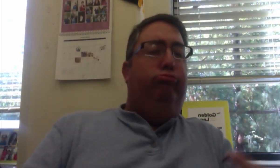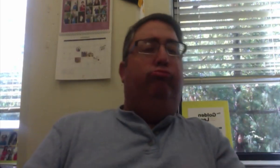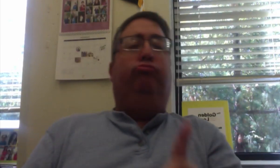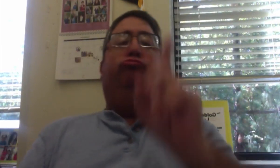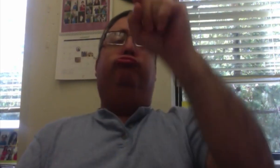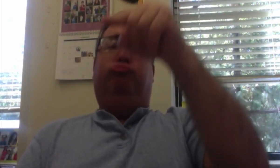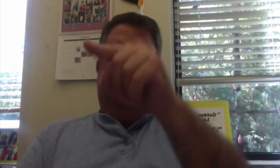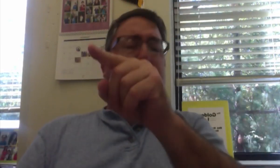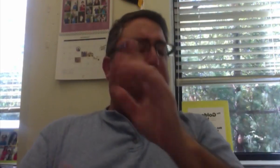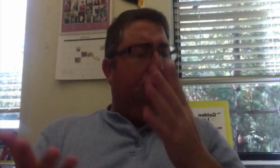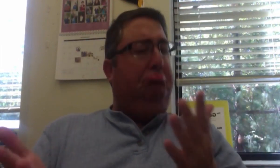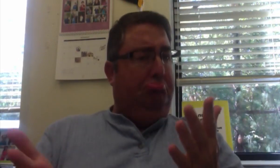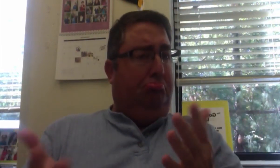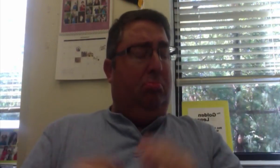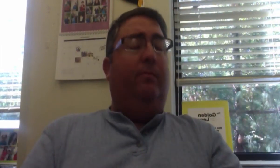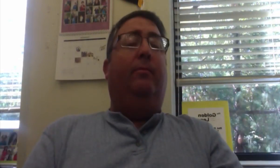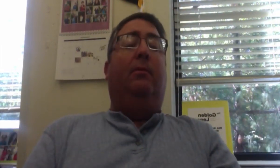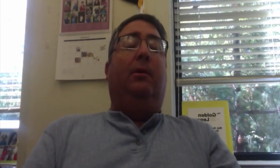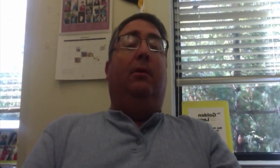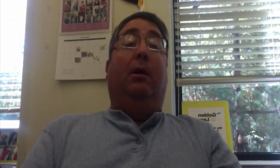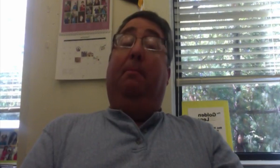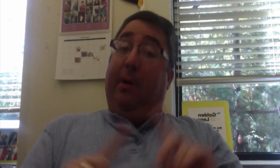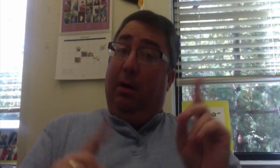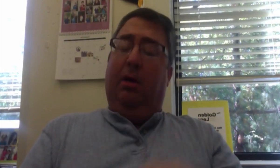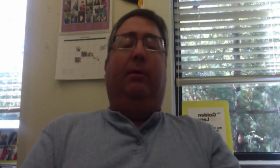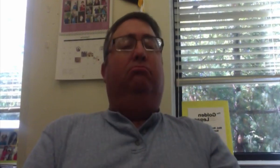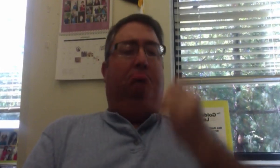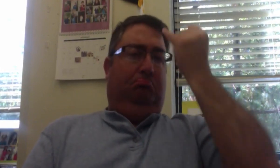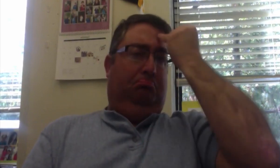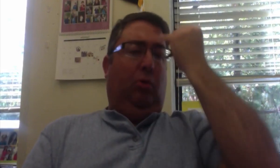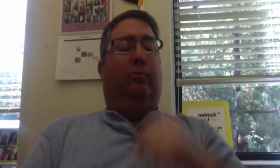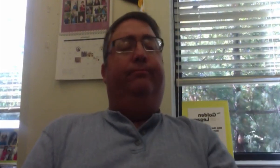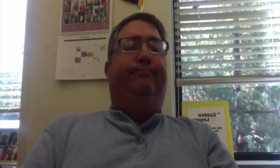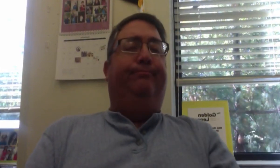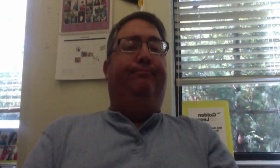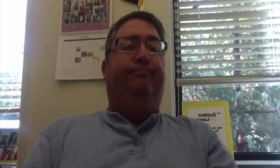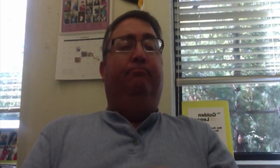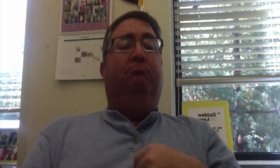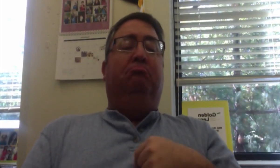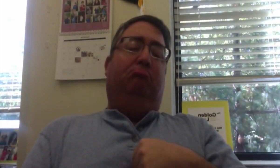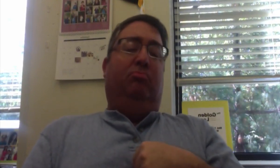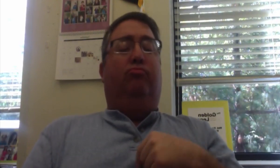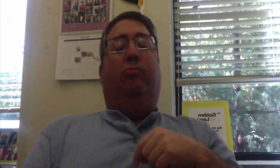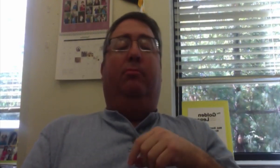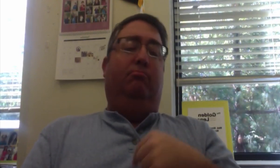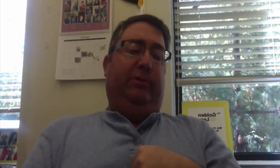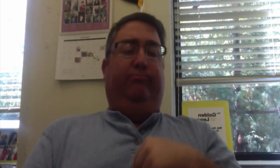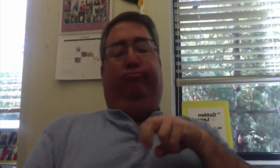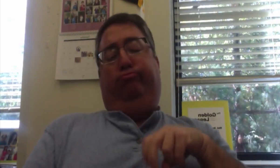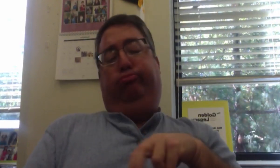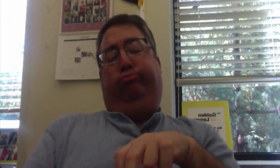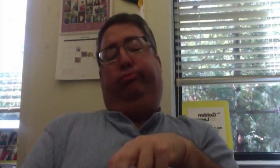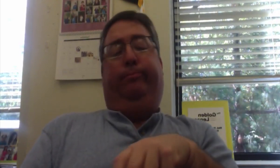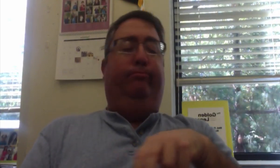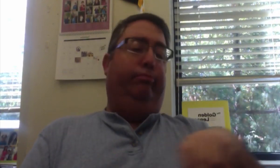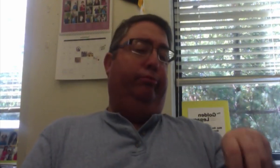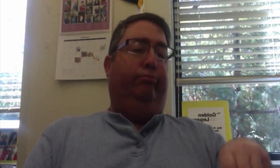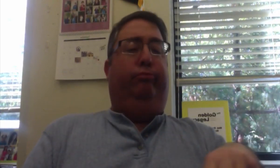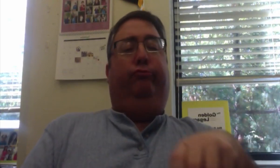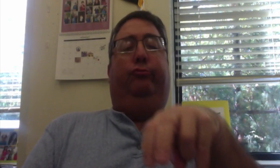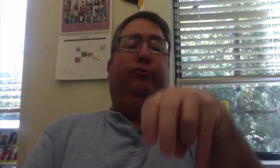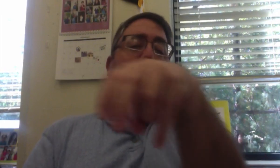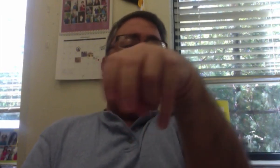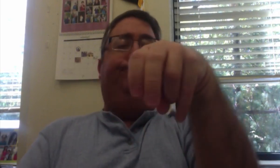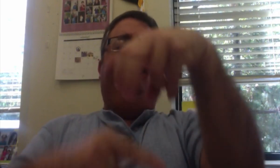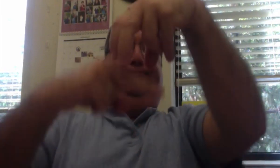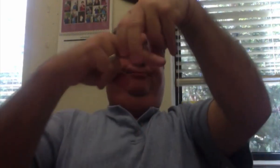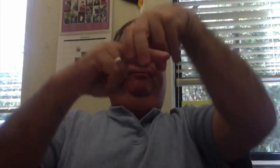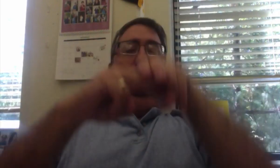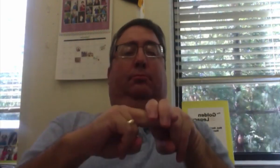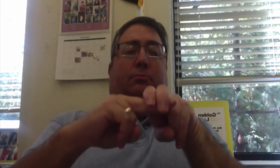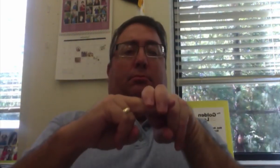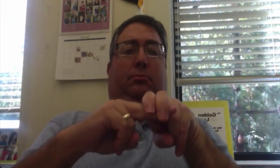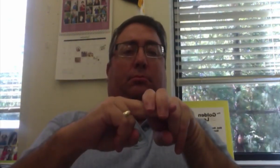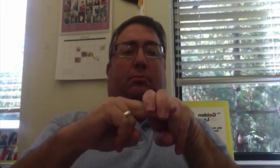But suppose I were to sign "I walked forward, then to the right, and then up the stairs, where I sat down".